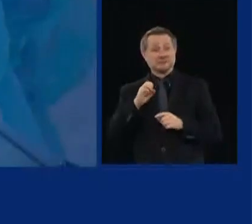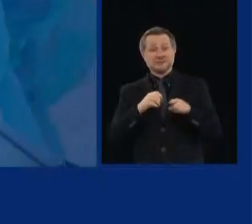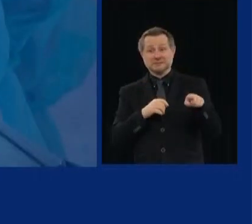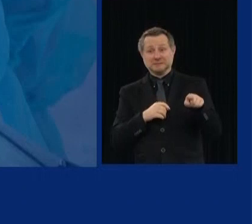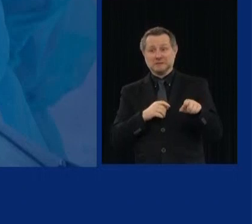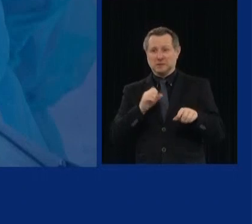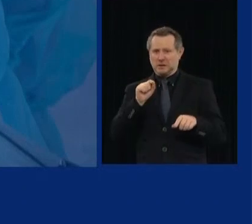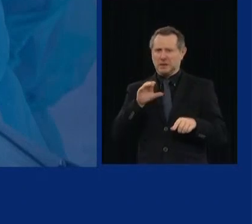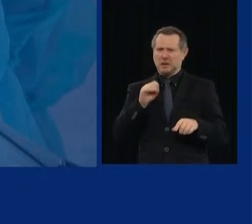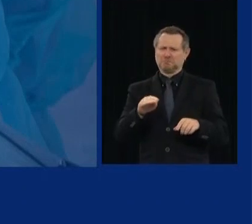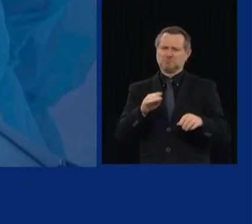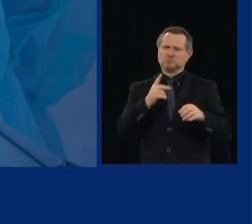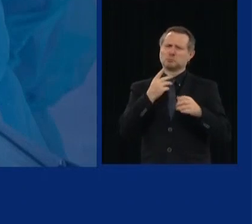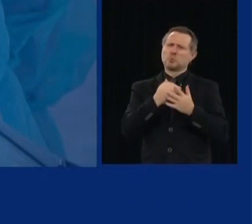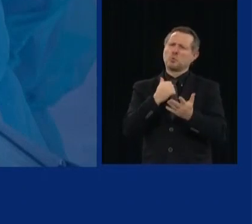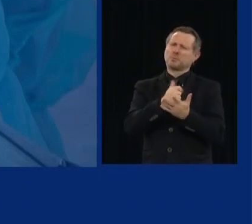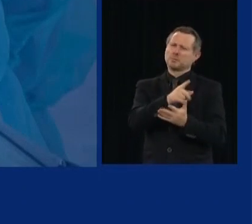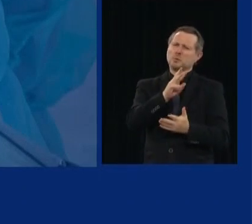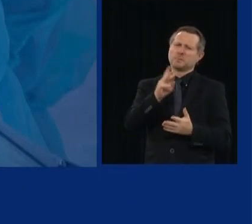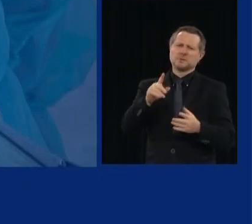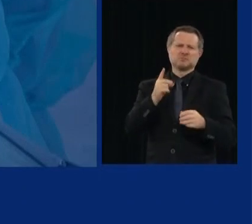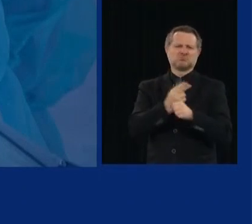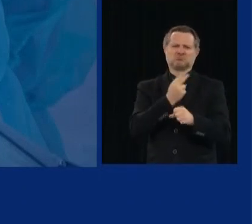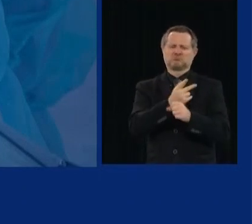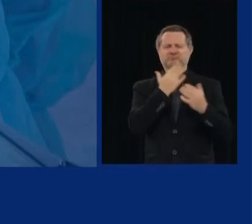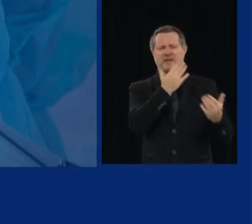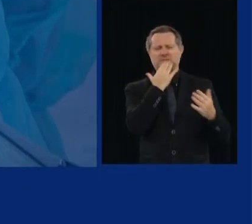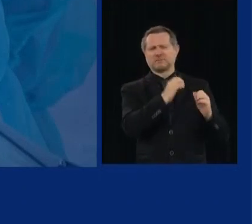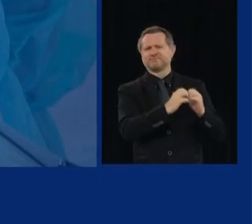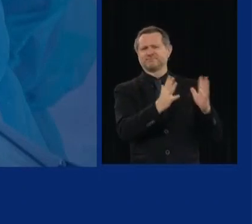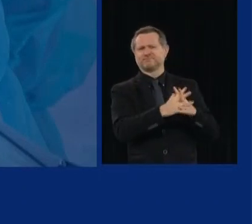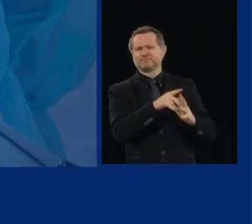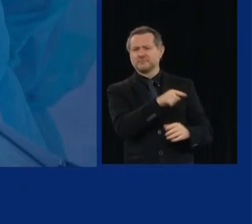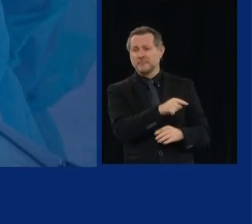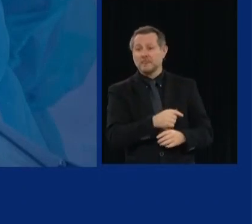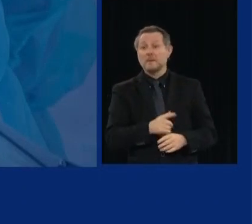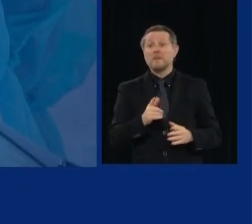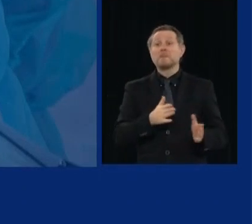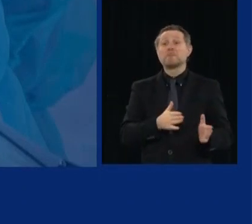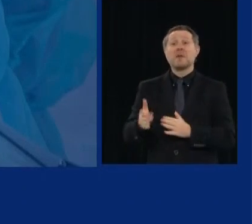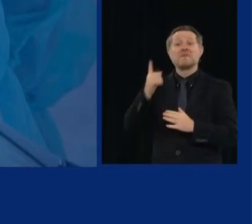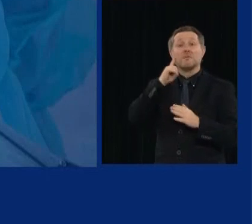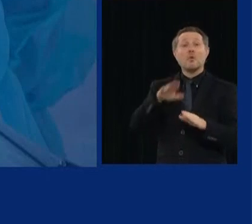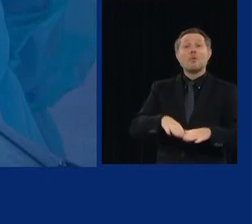ALSO, AT HEAD SPACE.COM, THAT HAS BEEN VERY HELPFUL AND WE